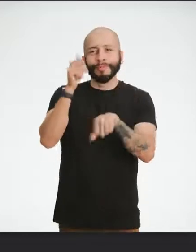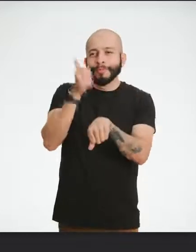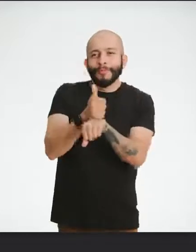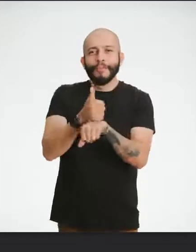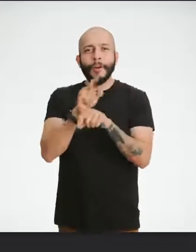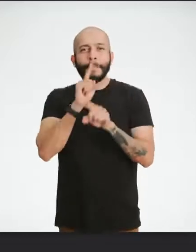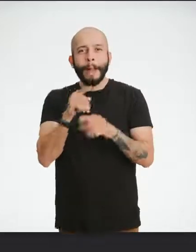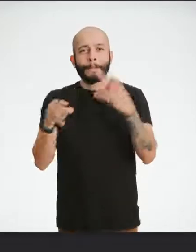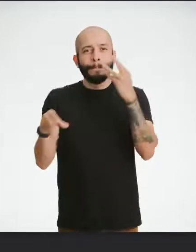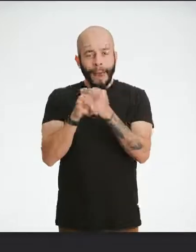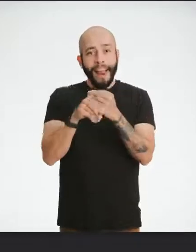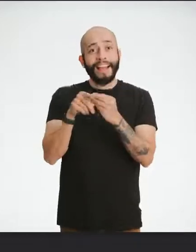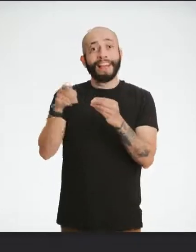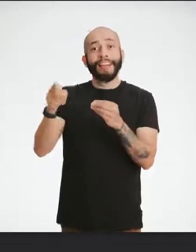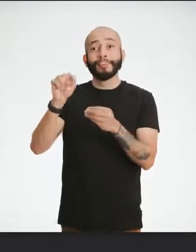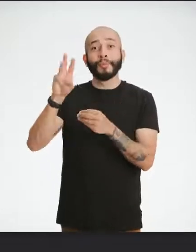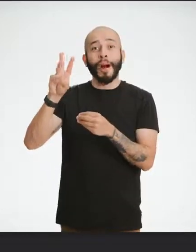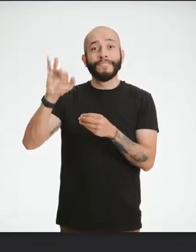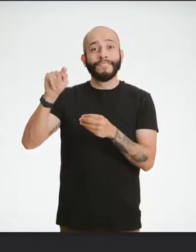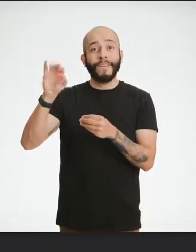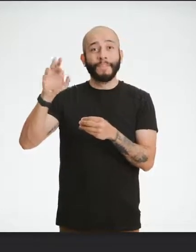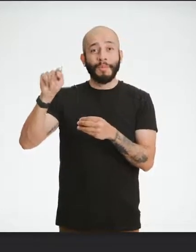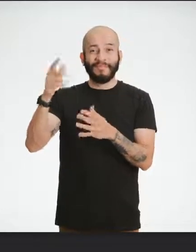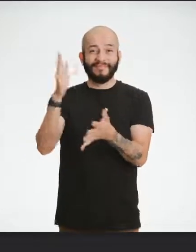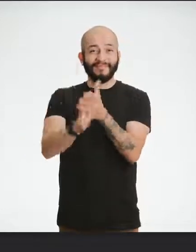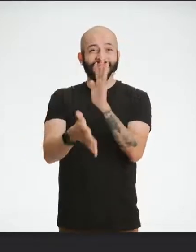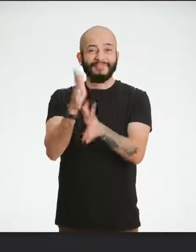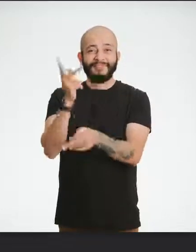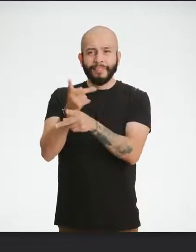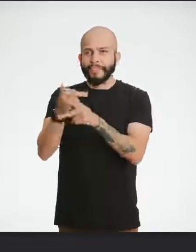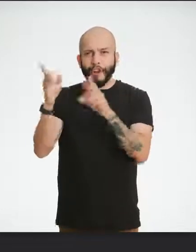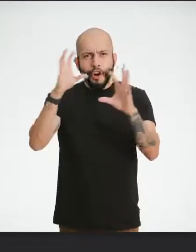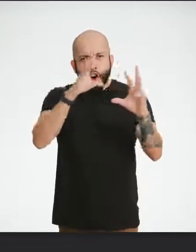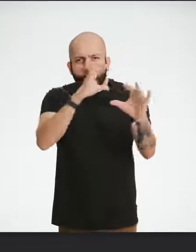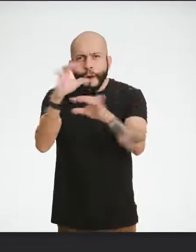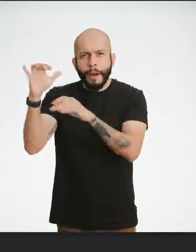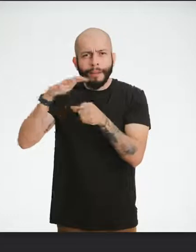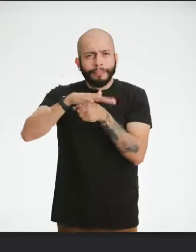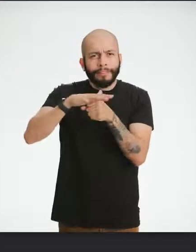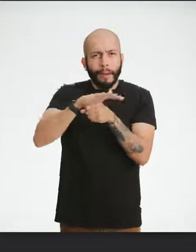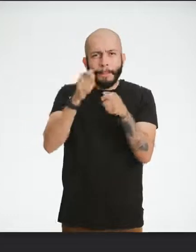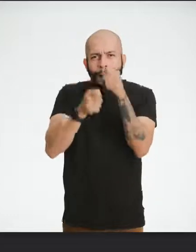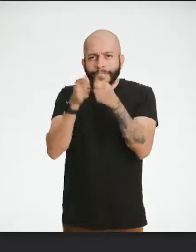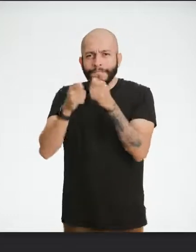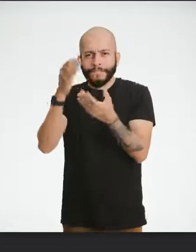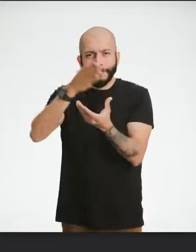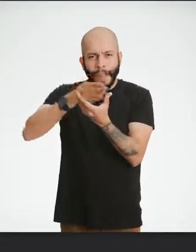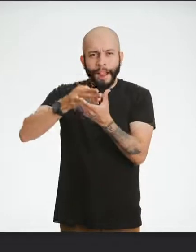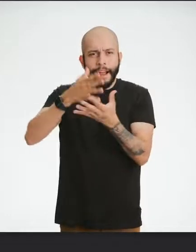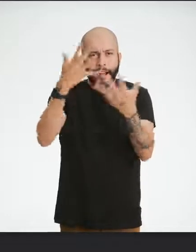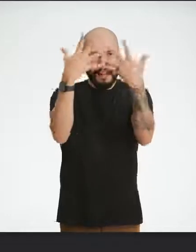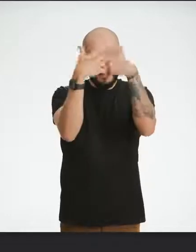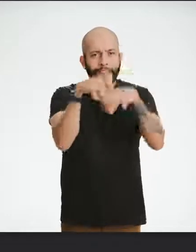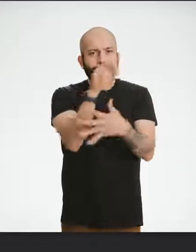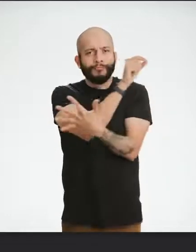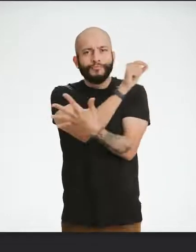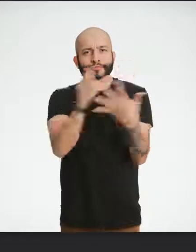uses SwiftFormat to take care of that. It finds all the locally modified files, and then it sorts their imports.